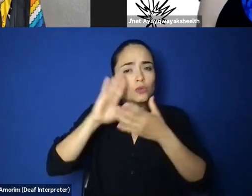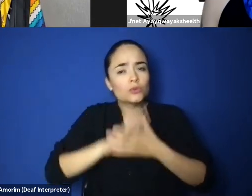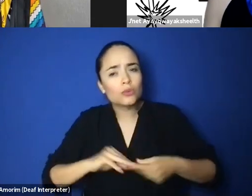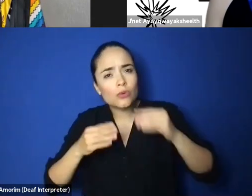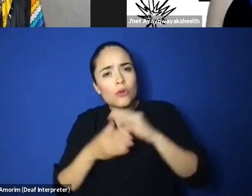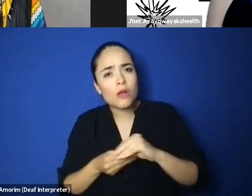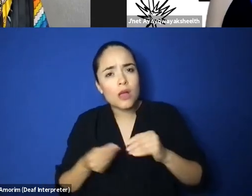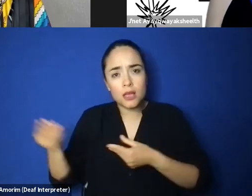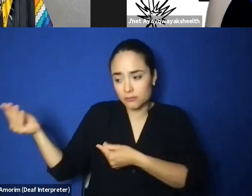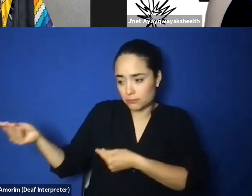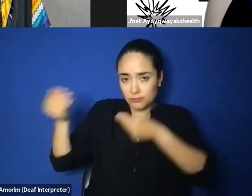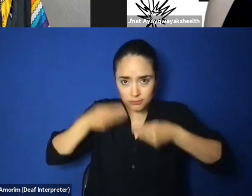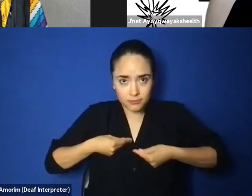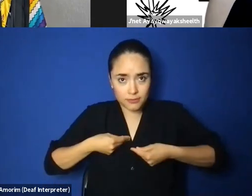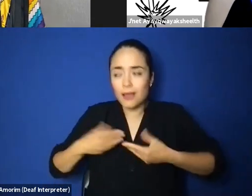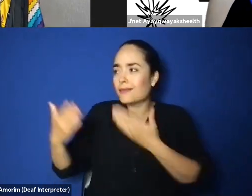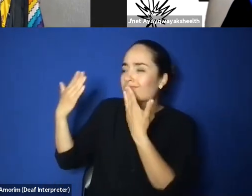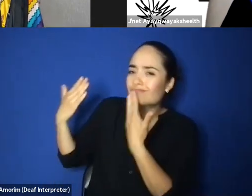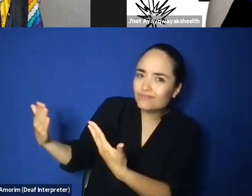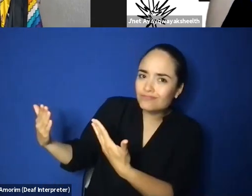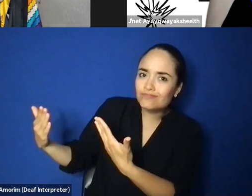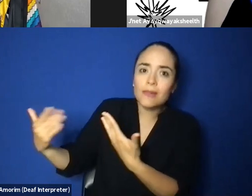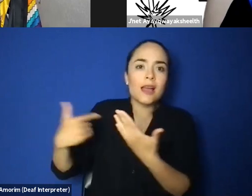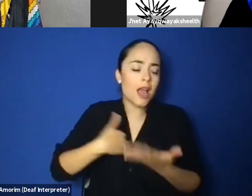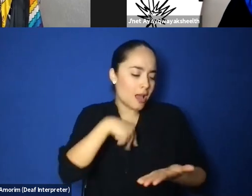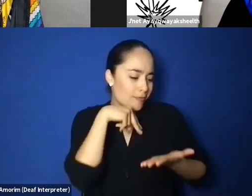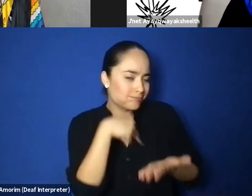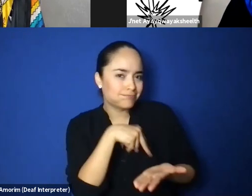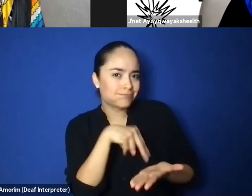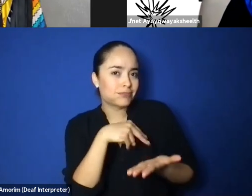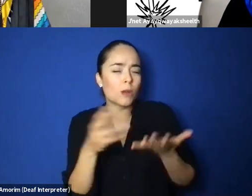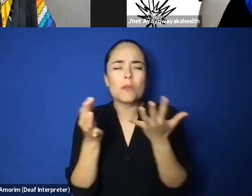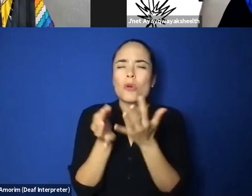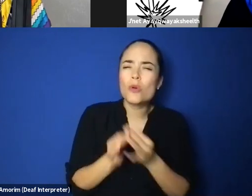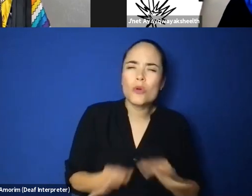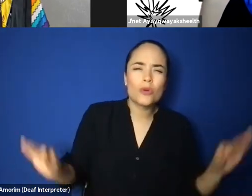so that's a really important piece, is to make sure that you've been given permission to do it.